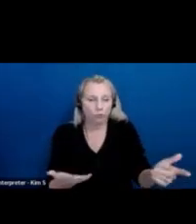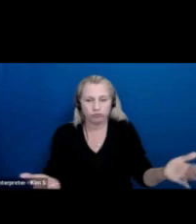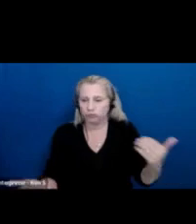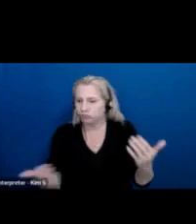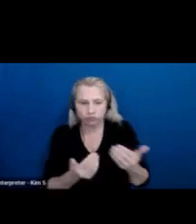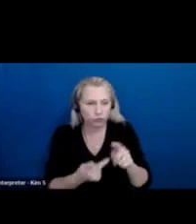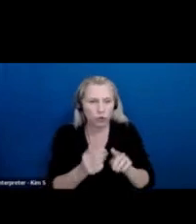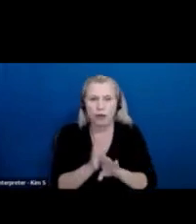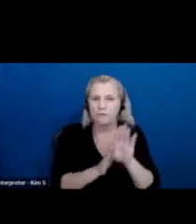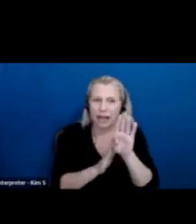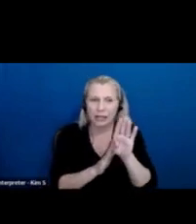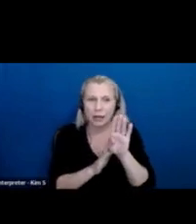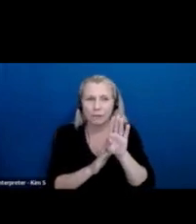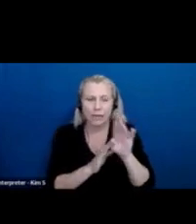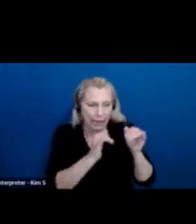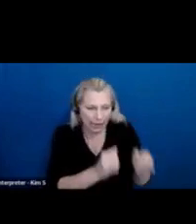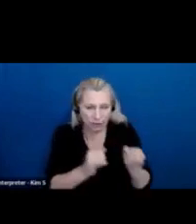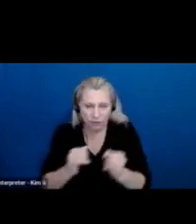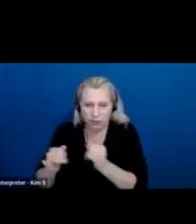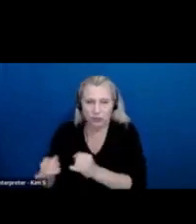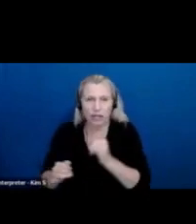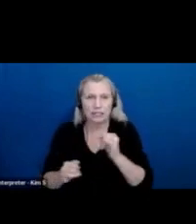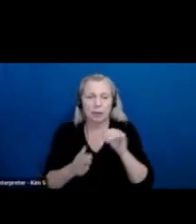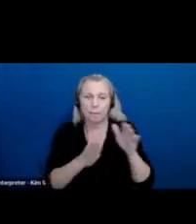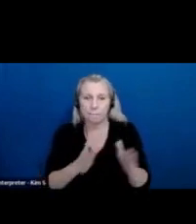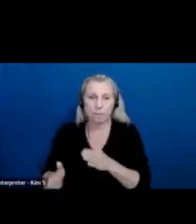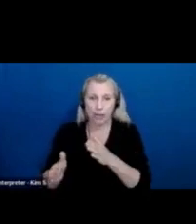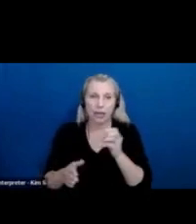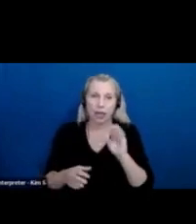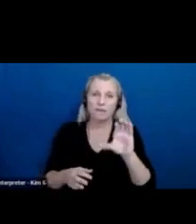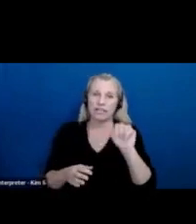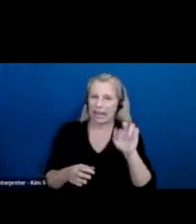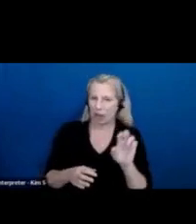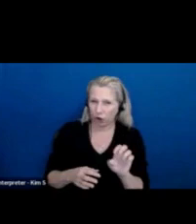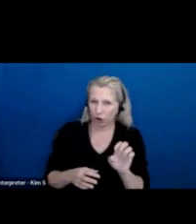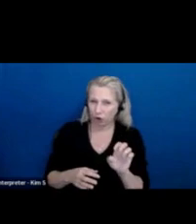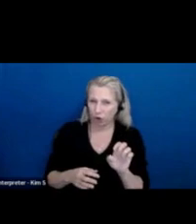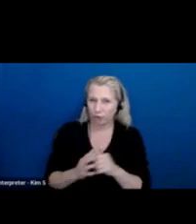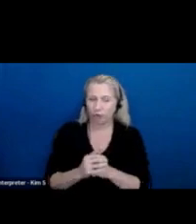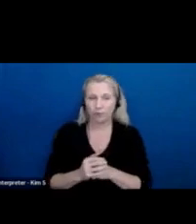an individualized plan of care that they family can utilize.